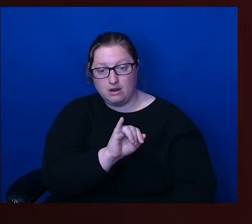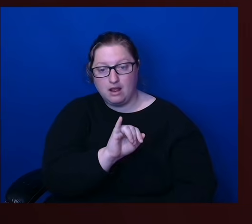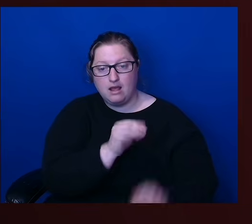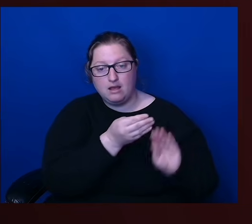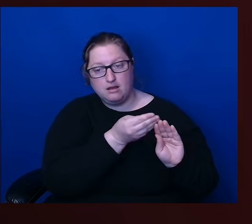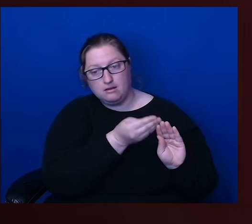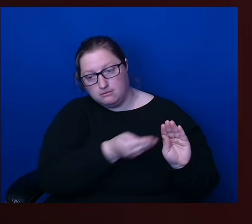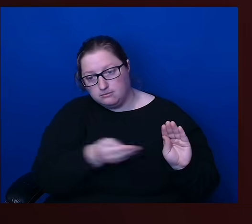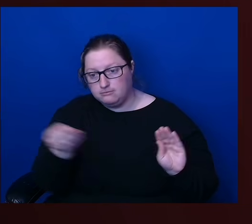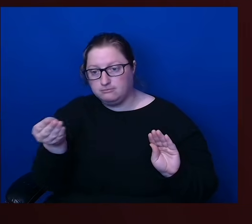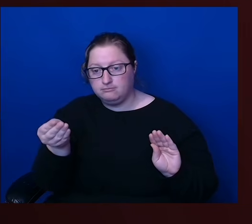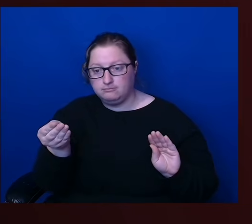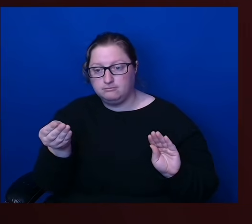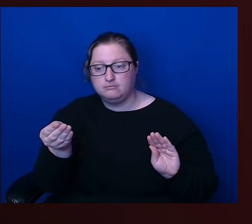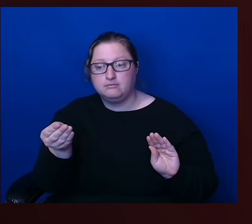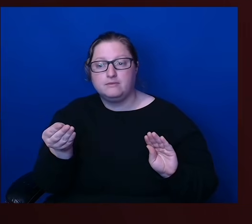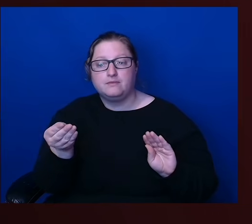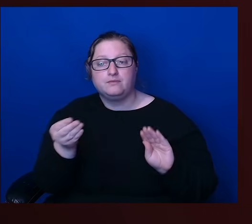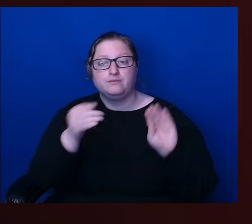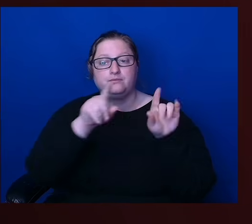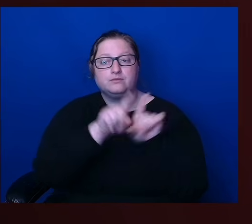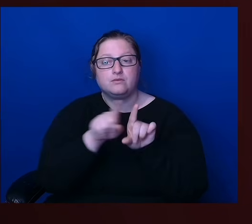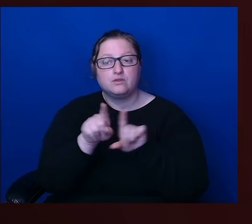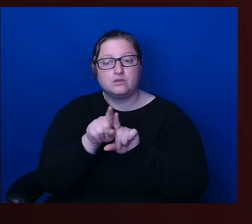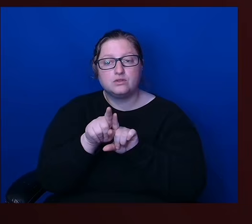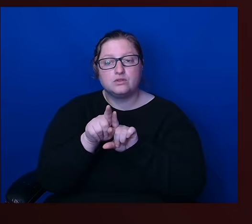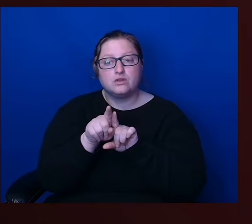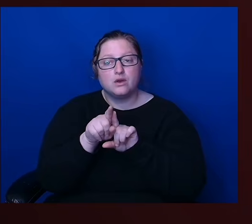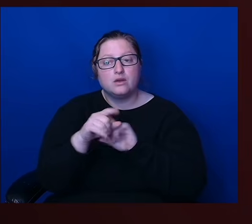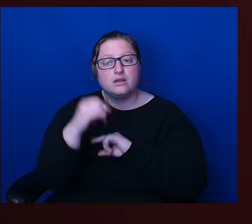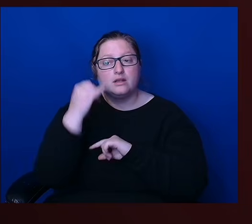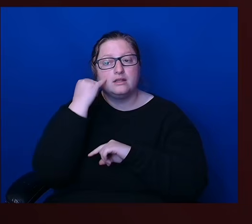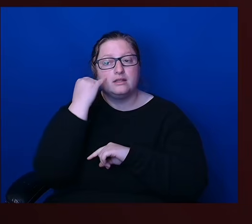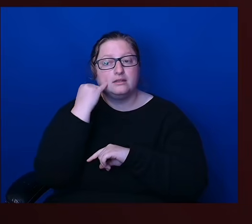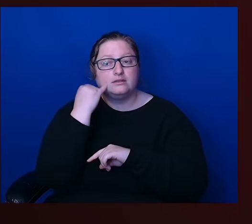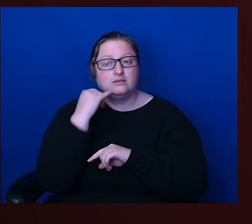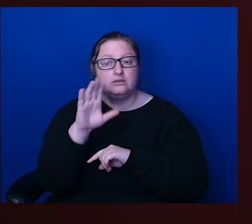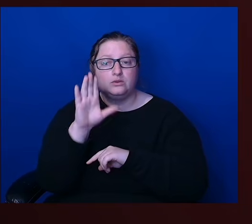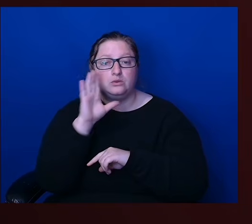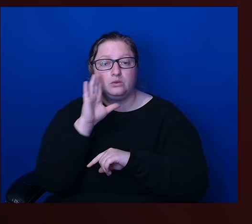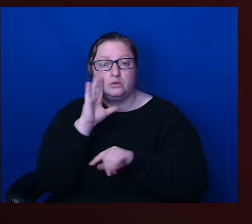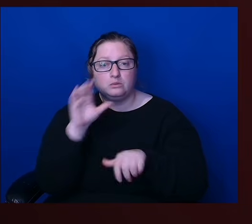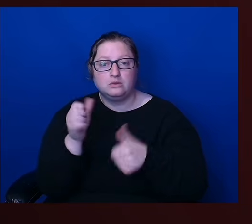And, in fact, if your provider requires a data URI and you pass bytes,